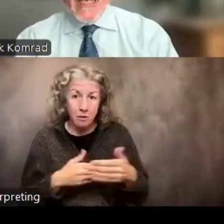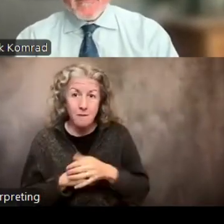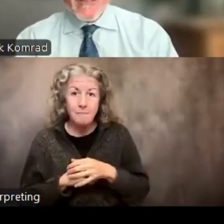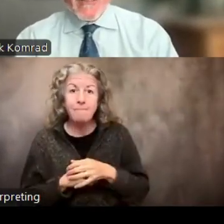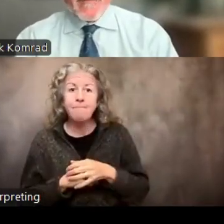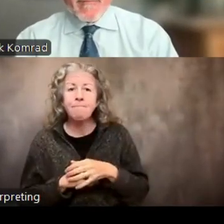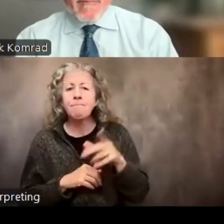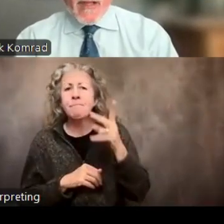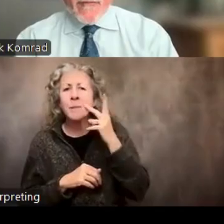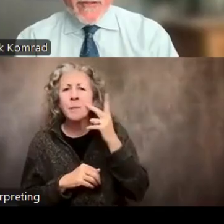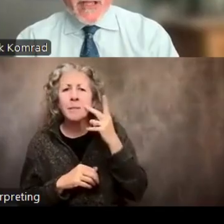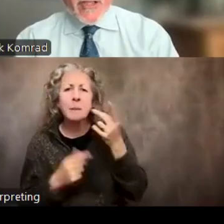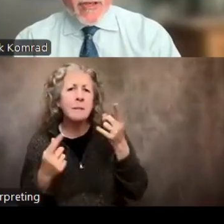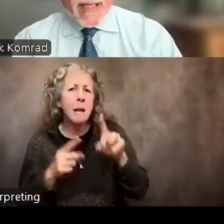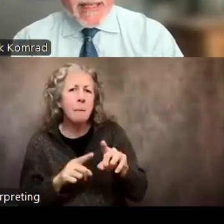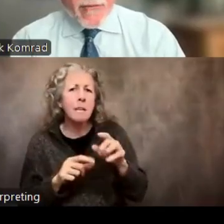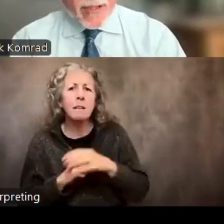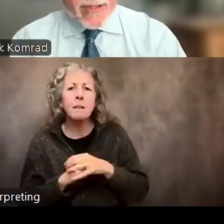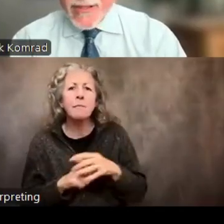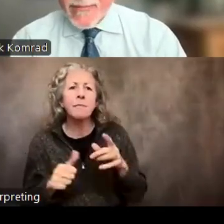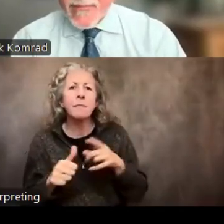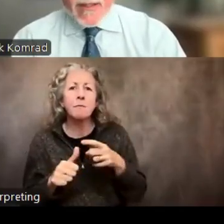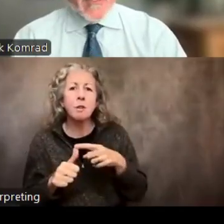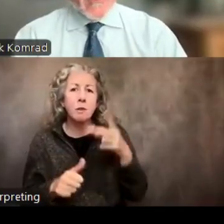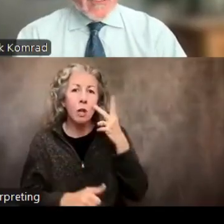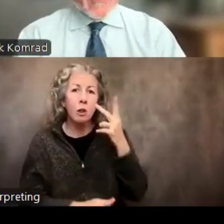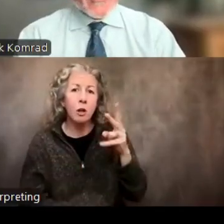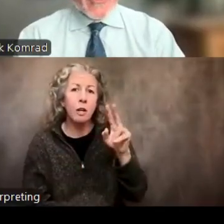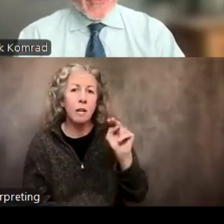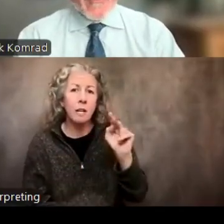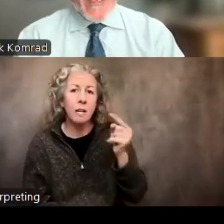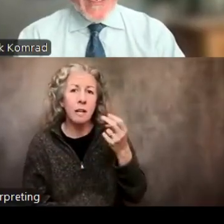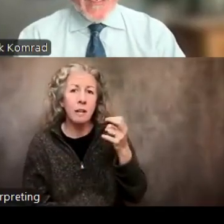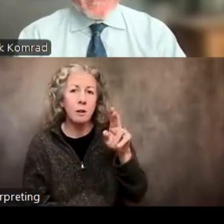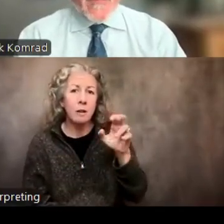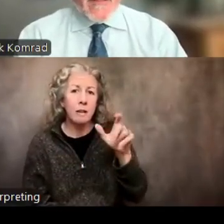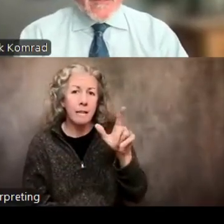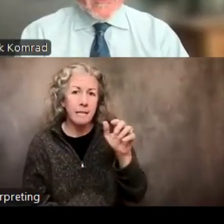happening first, let's look at the Netherlands. So there things